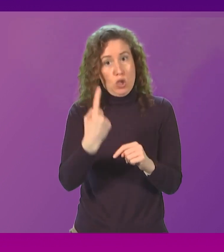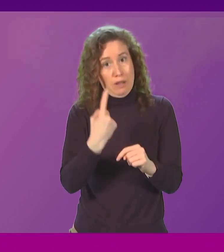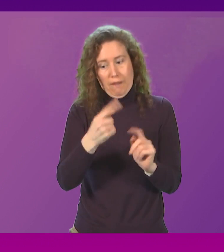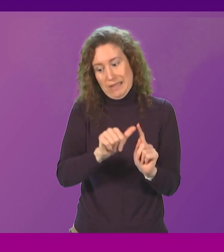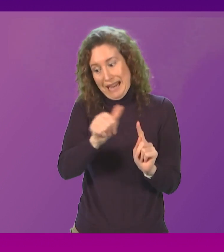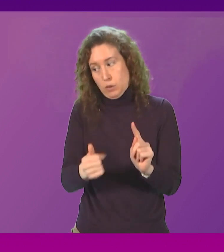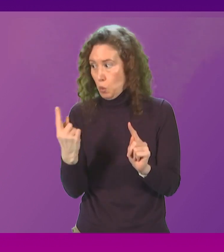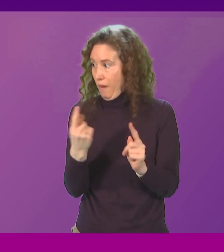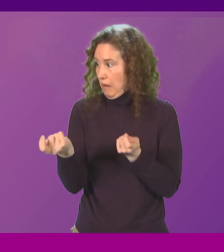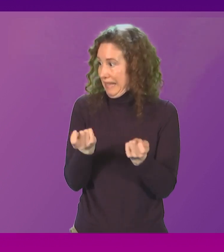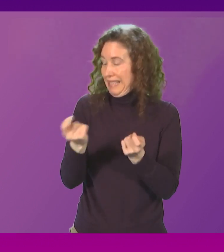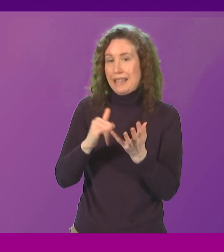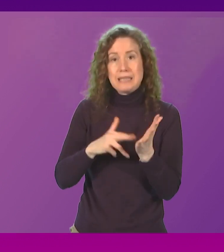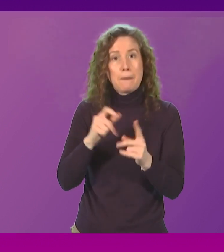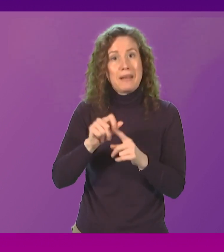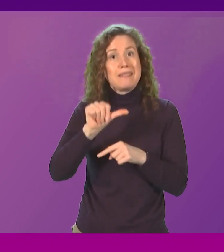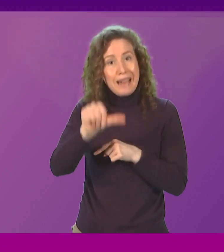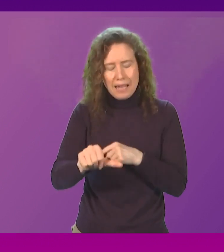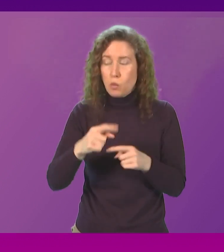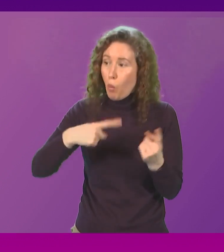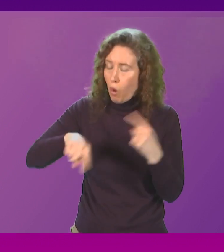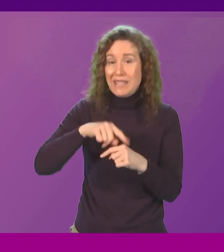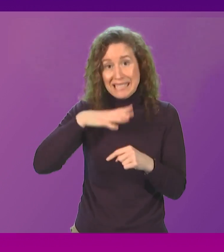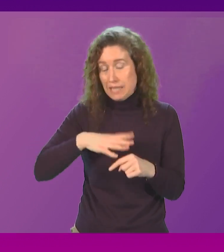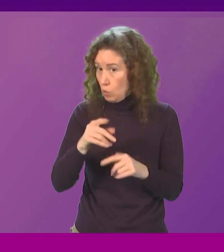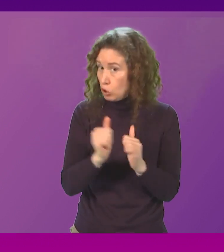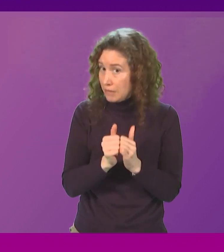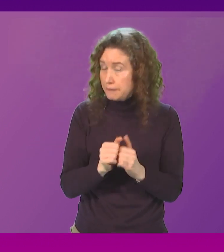here in this Parliament—to combat climate change?